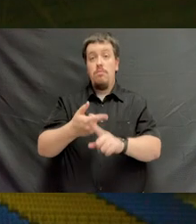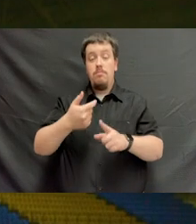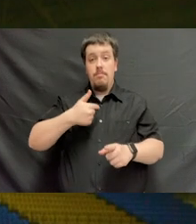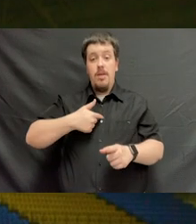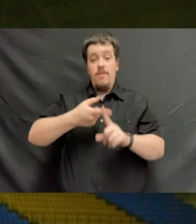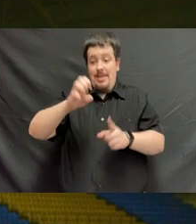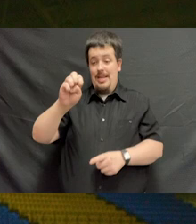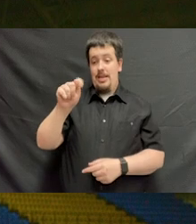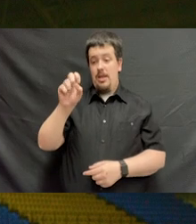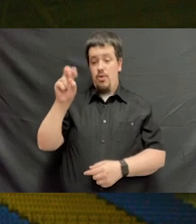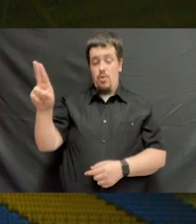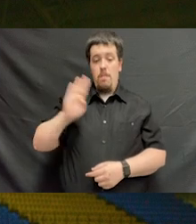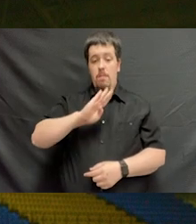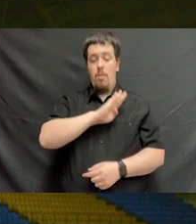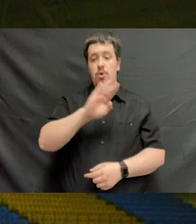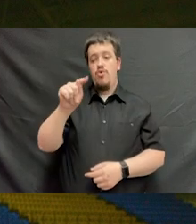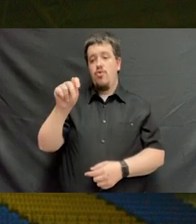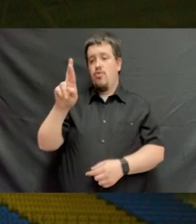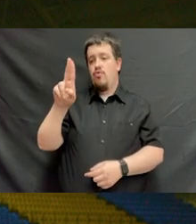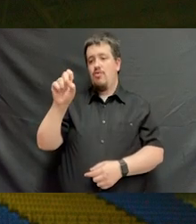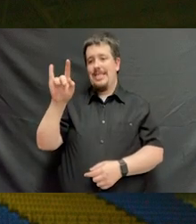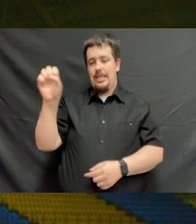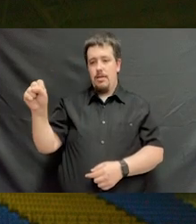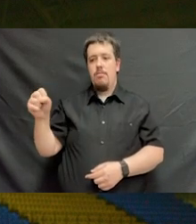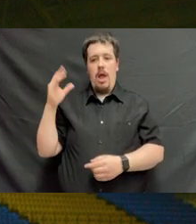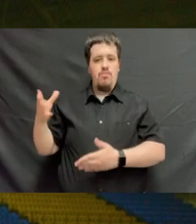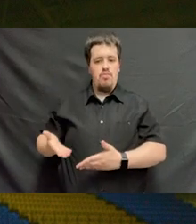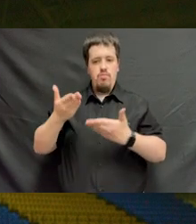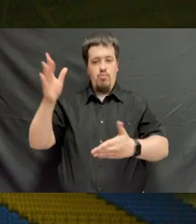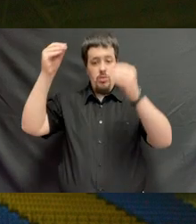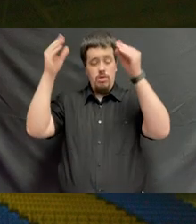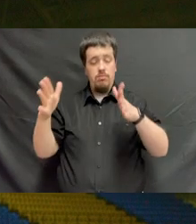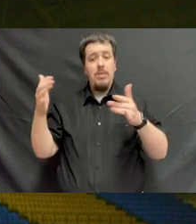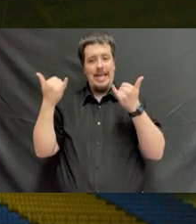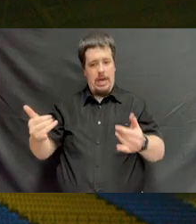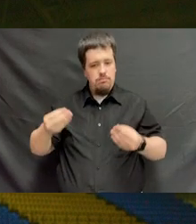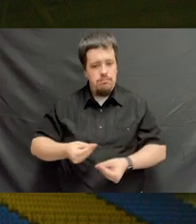by the East Tennessee State University Board of Trustees and upon the recommendation of your faculty,